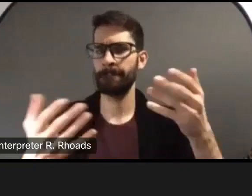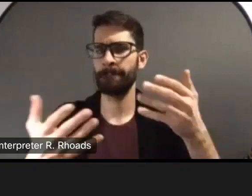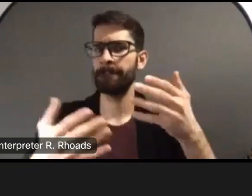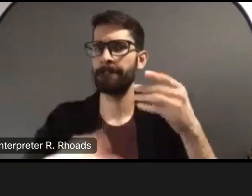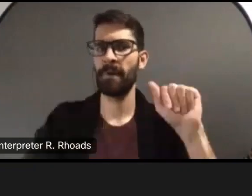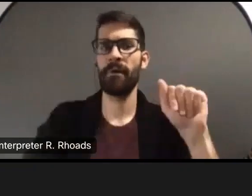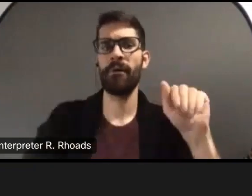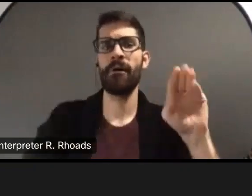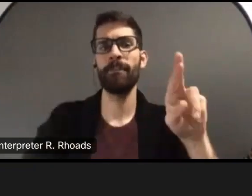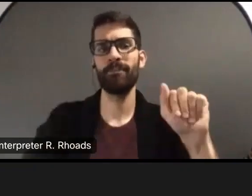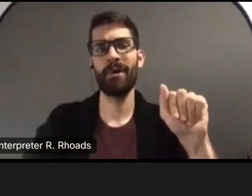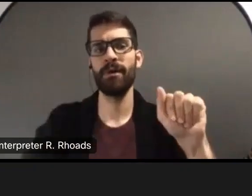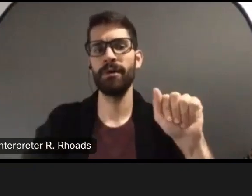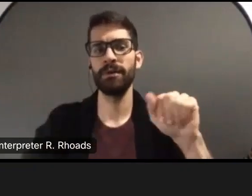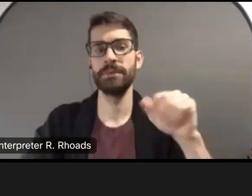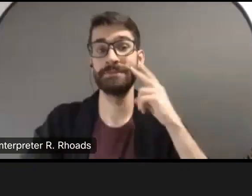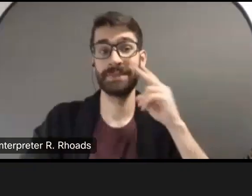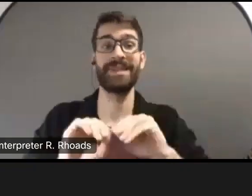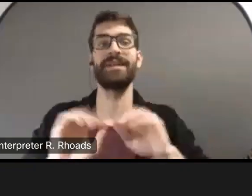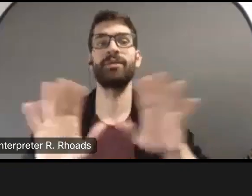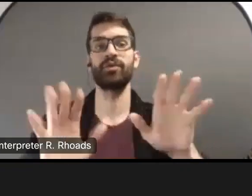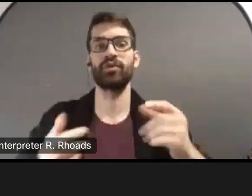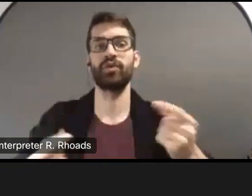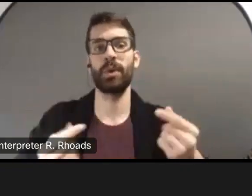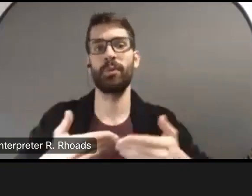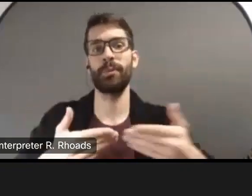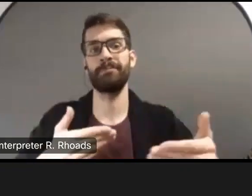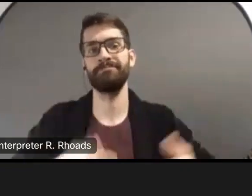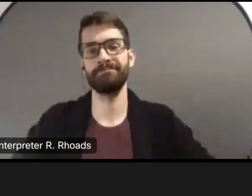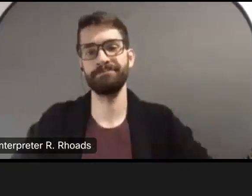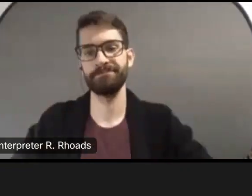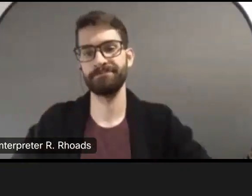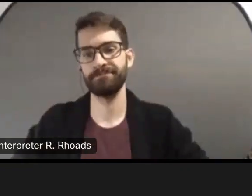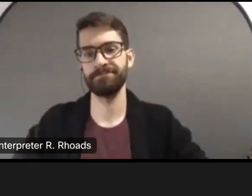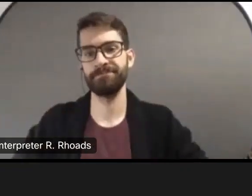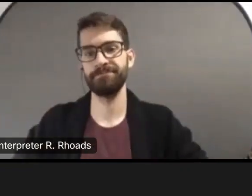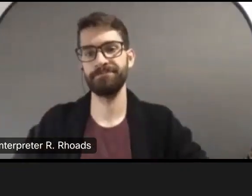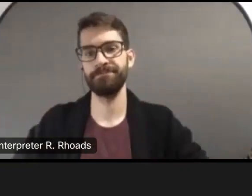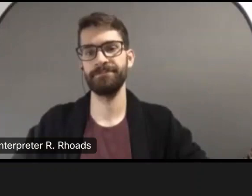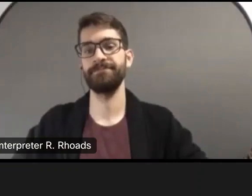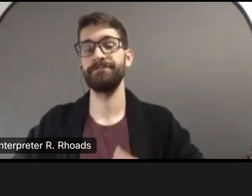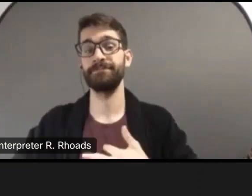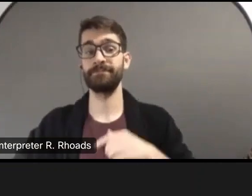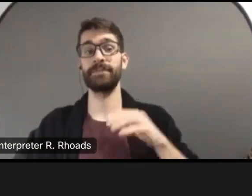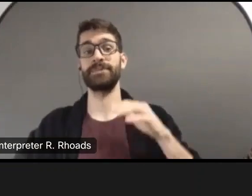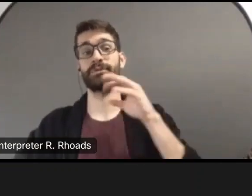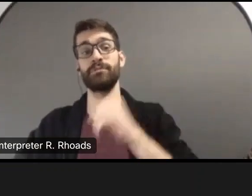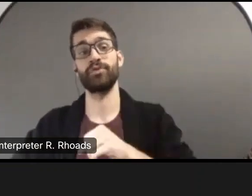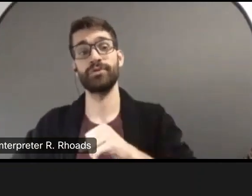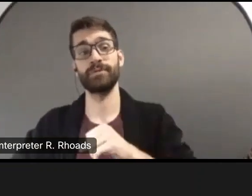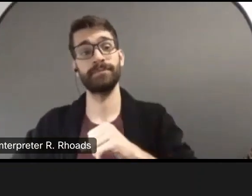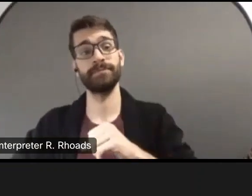we will have clear guidance on that. But my understanding was that because the new Commission